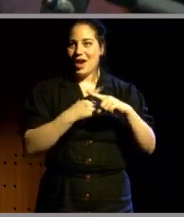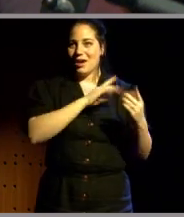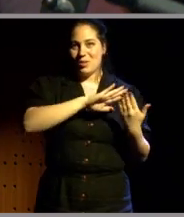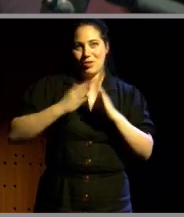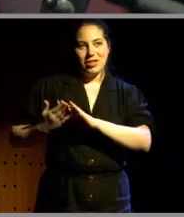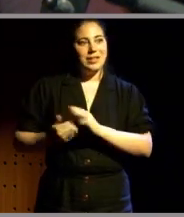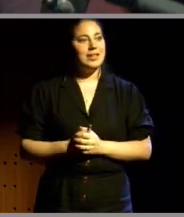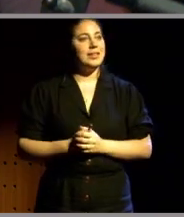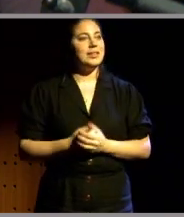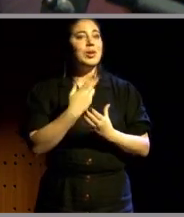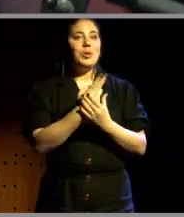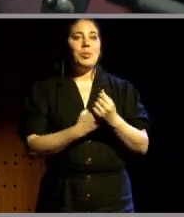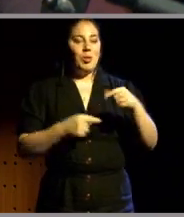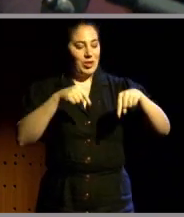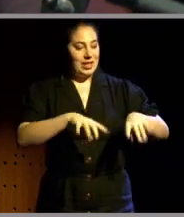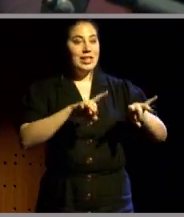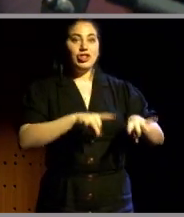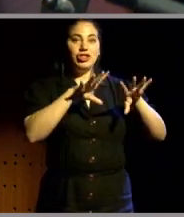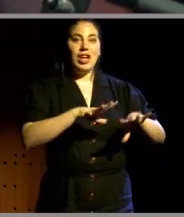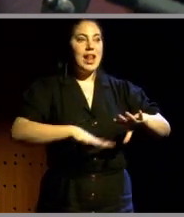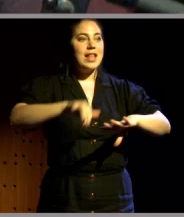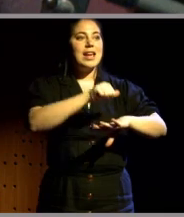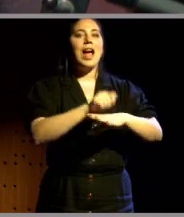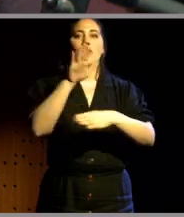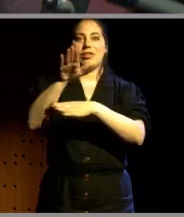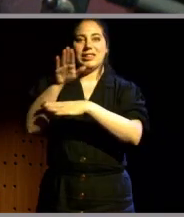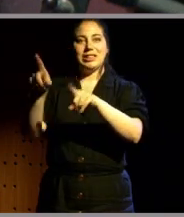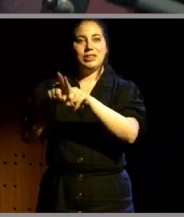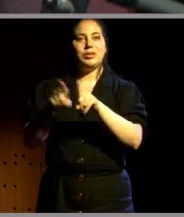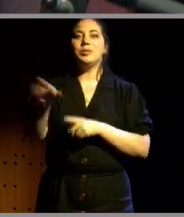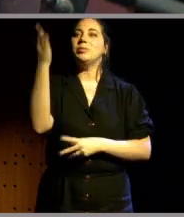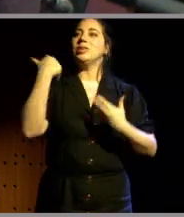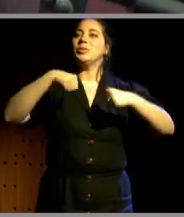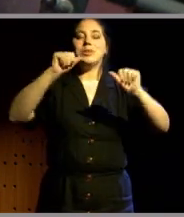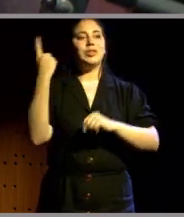both nationally and internationally. Previous recipients have been Uncle Bob